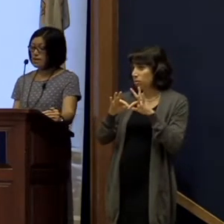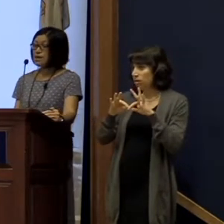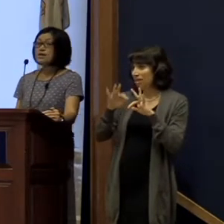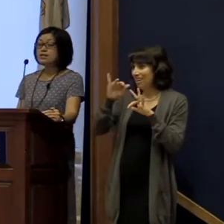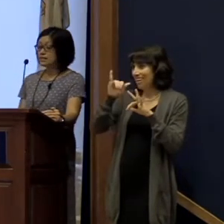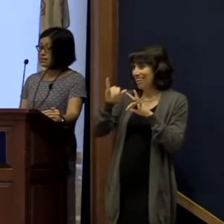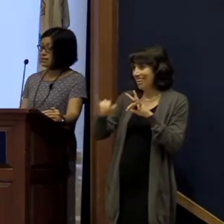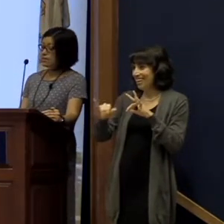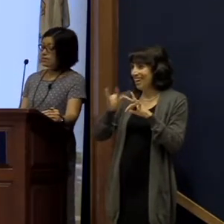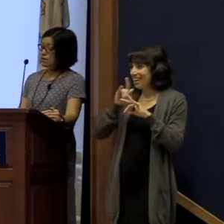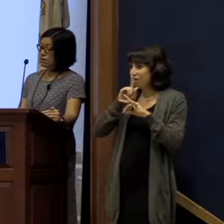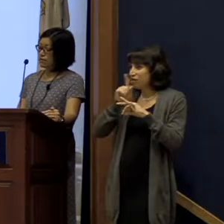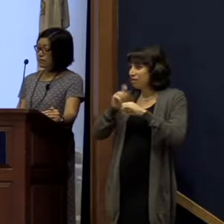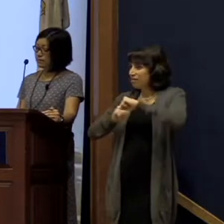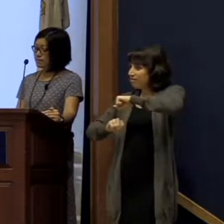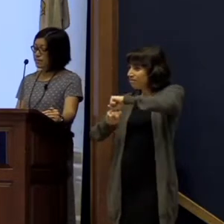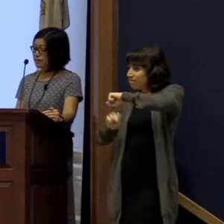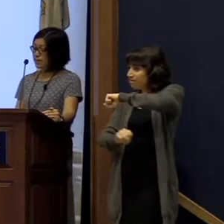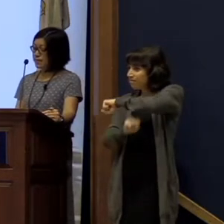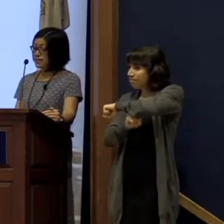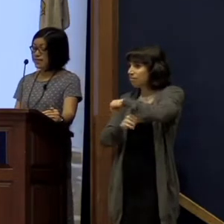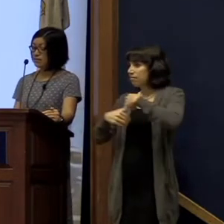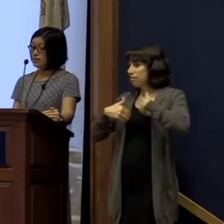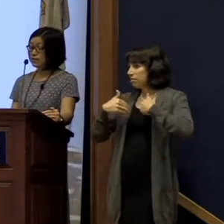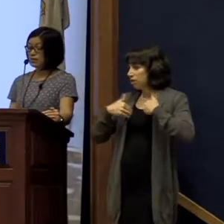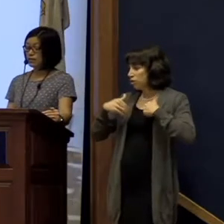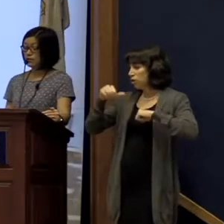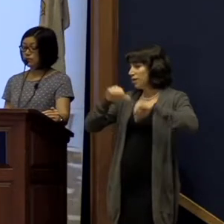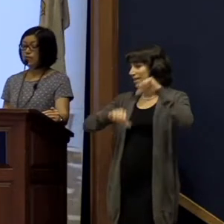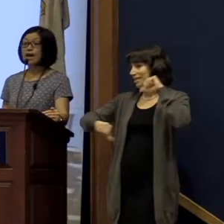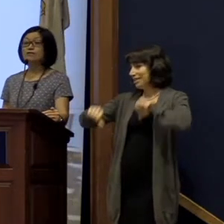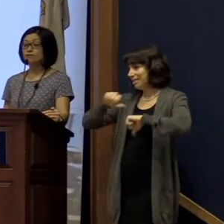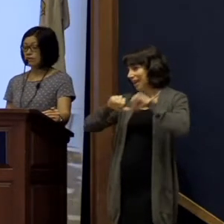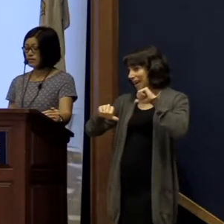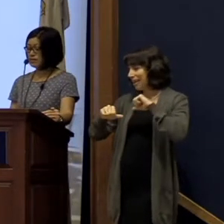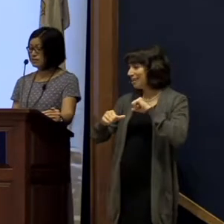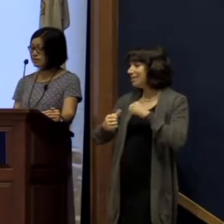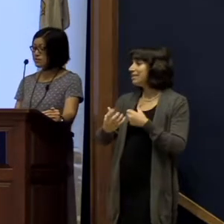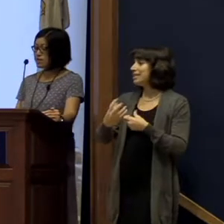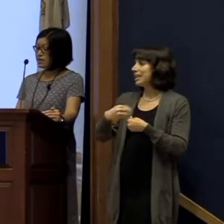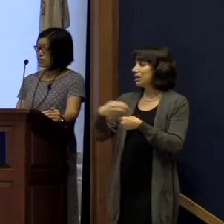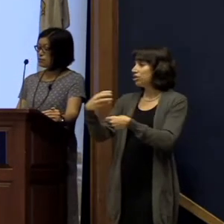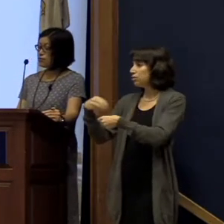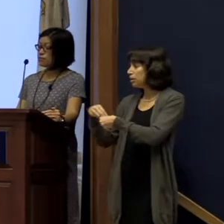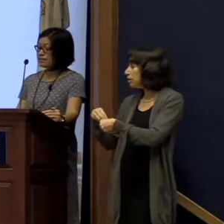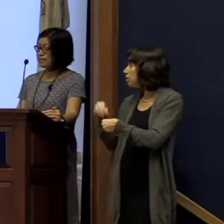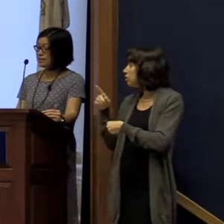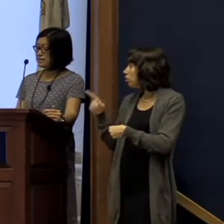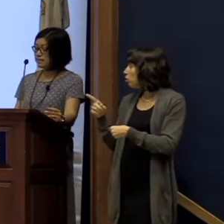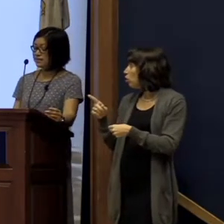This community ethnography process entails equipping youth of ethnographic skills to robustly solicit community